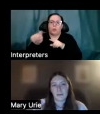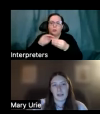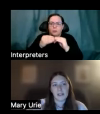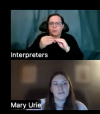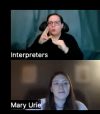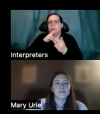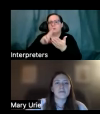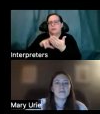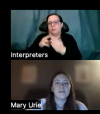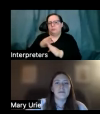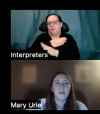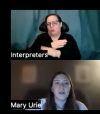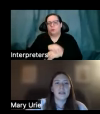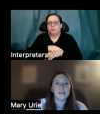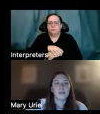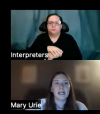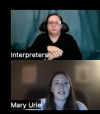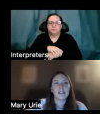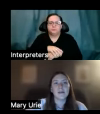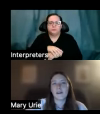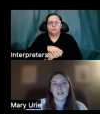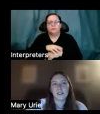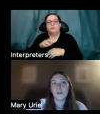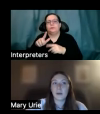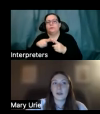beforehand. And then some other things you might want to